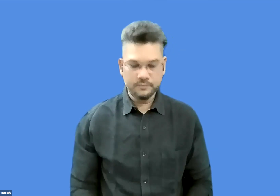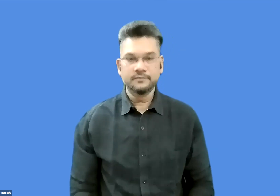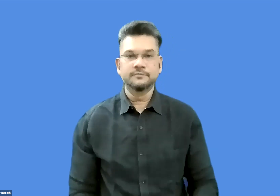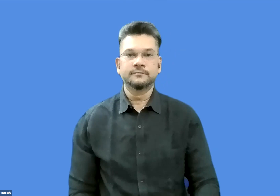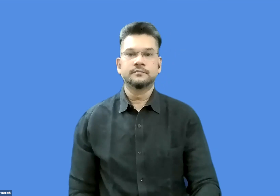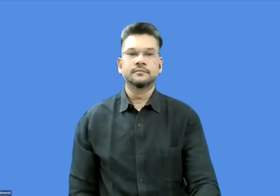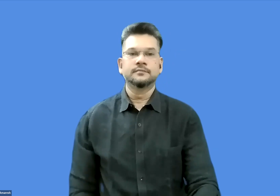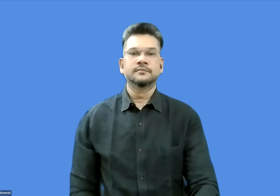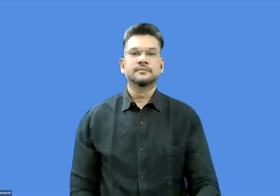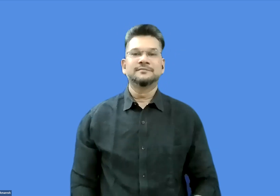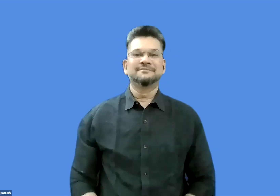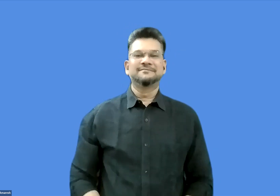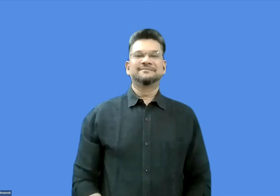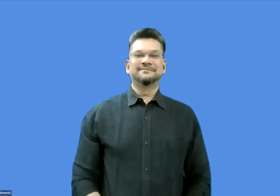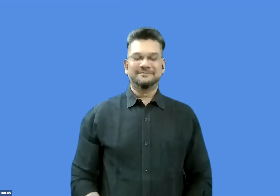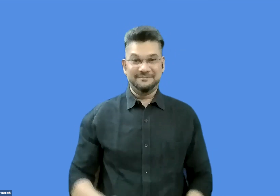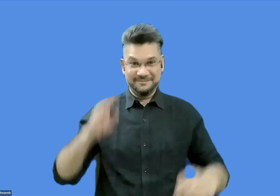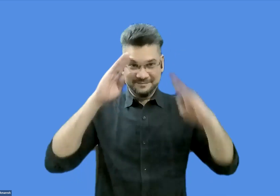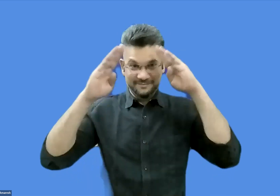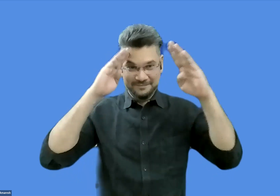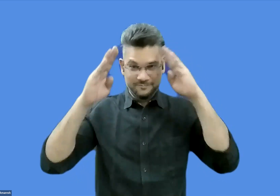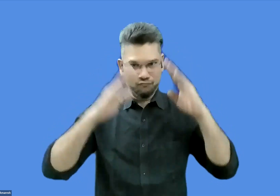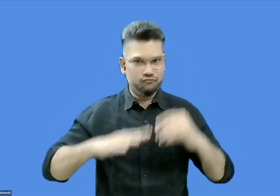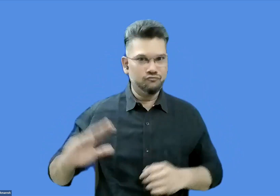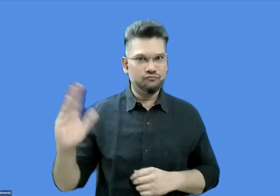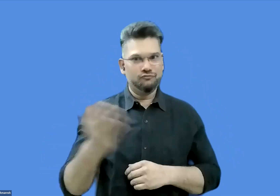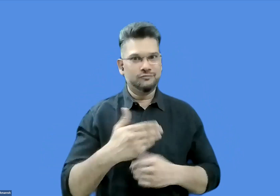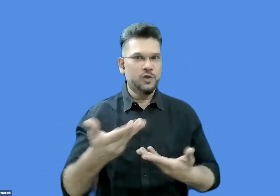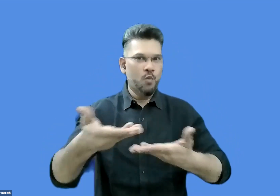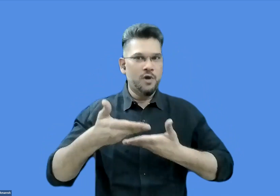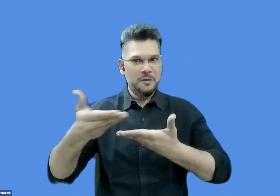Hello, everyone. We're so excited to have you here with us at this webinar . Disability inclusion,